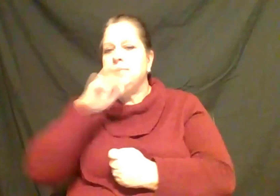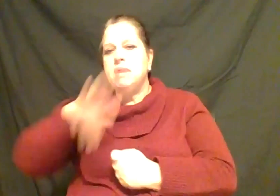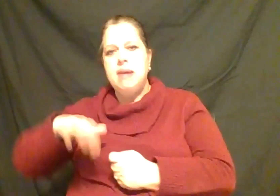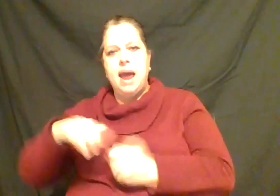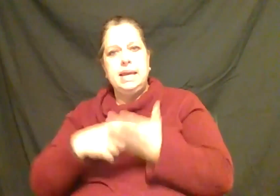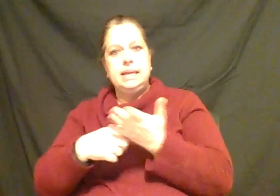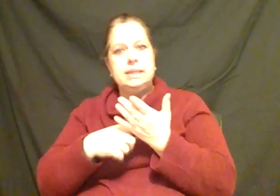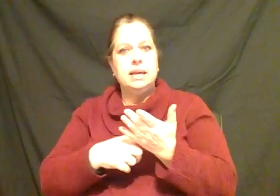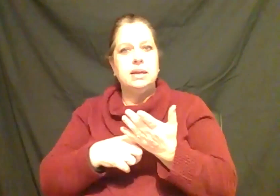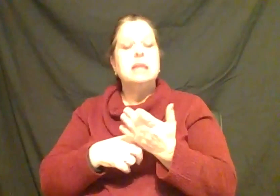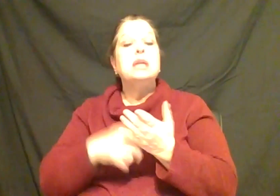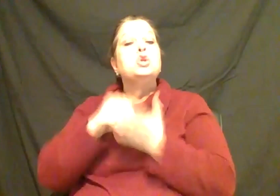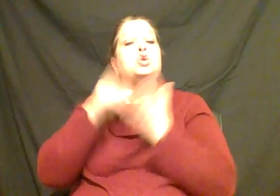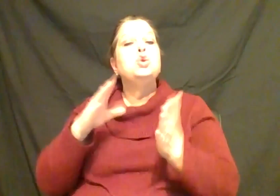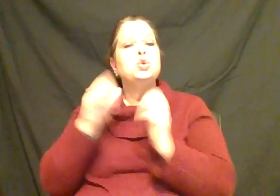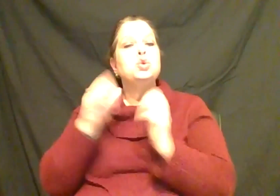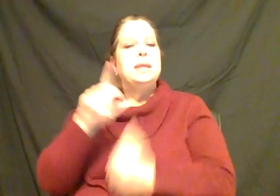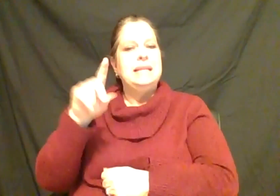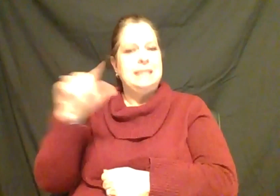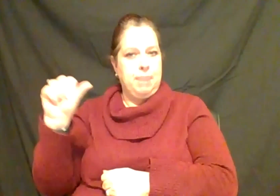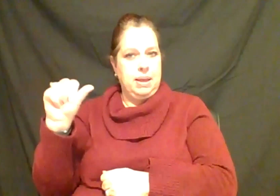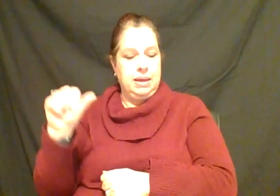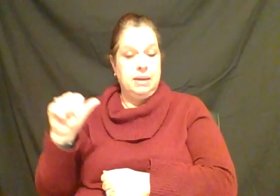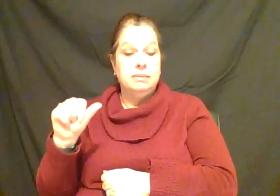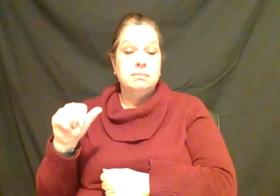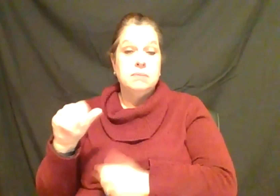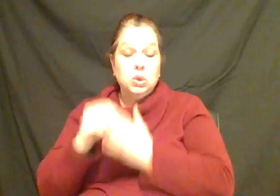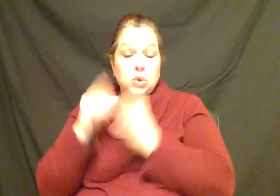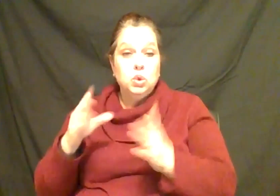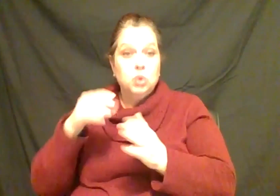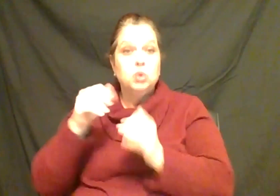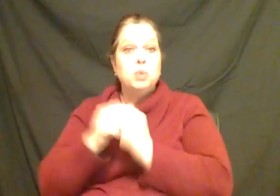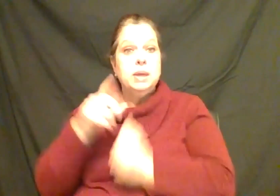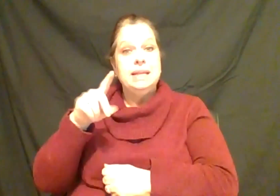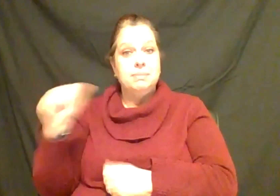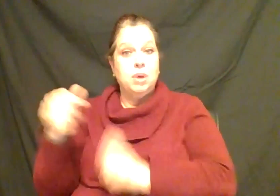with disabilities quite often our students with disabilities are required to take a reading course